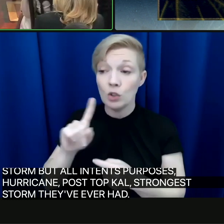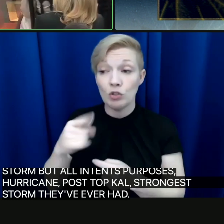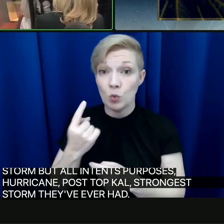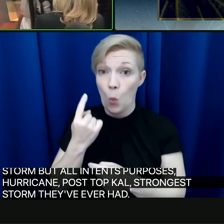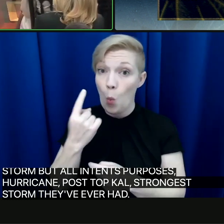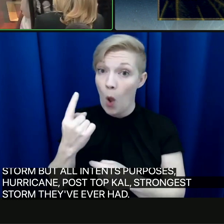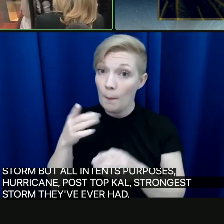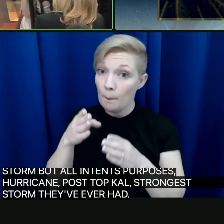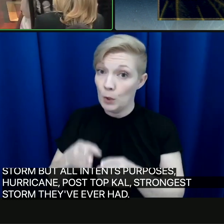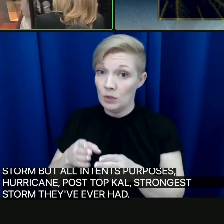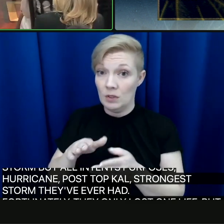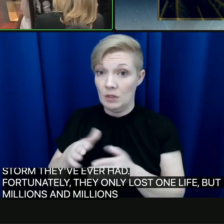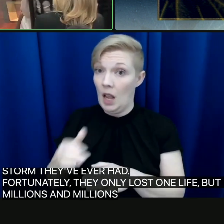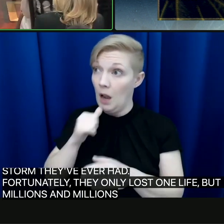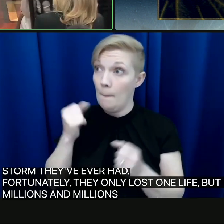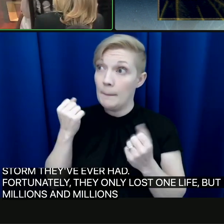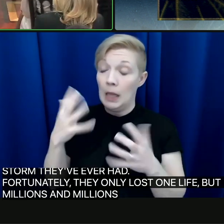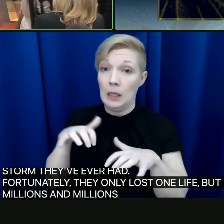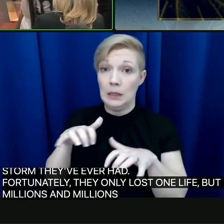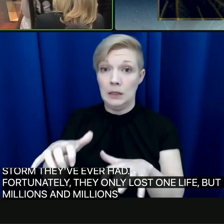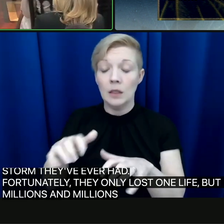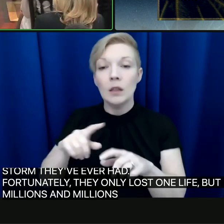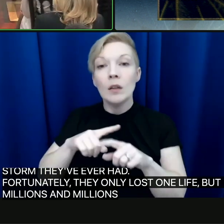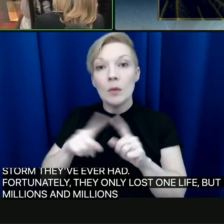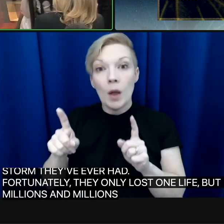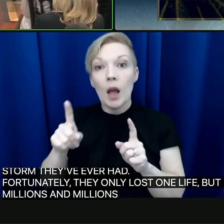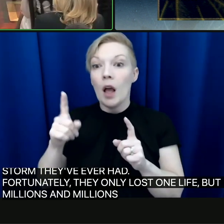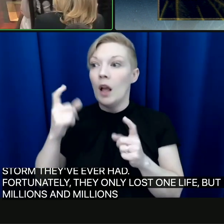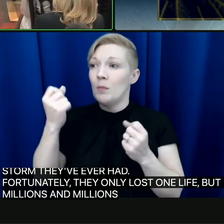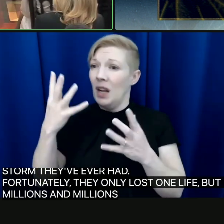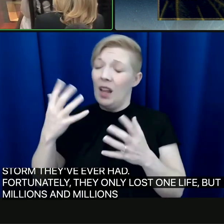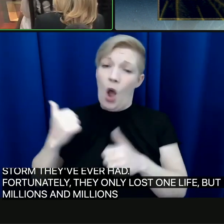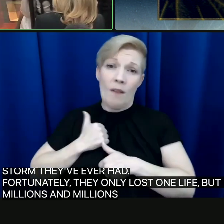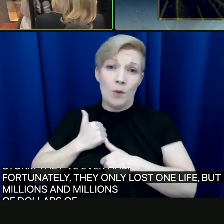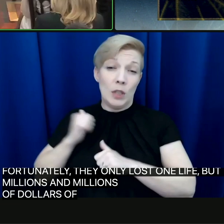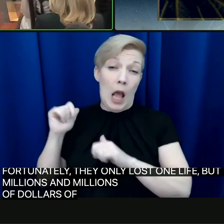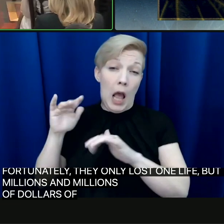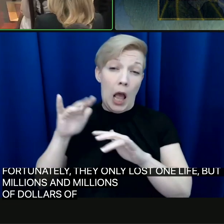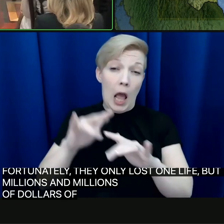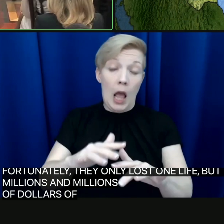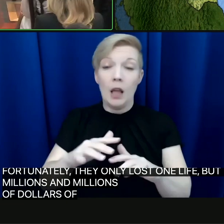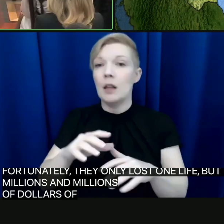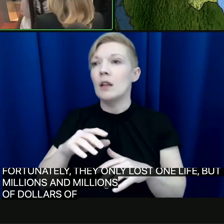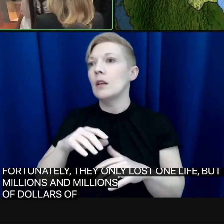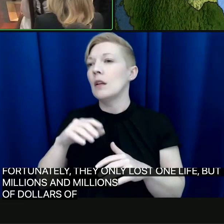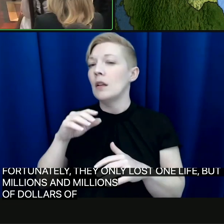3500 Canadian armed forces were called out to help. I mean, it really is incredible.